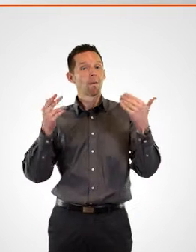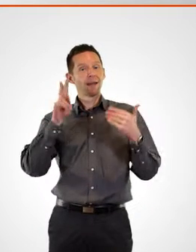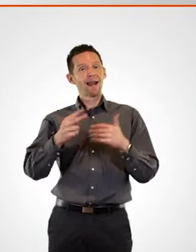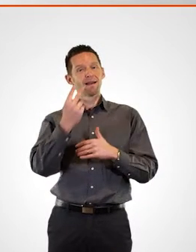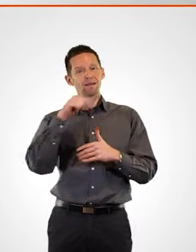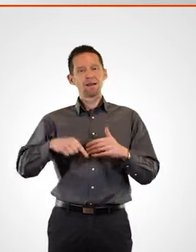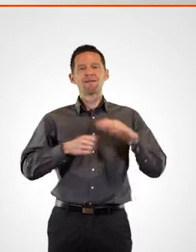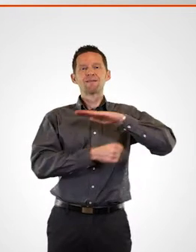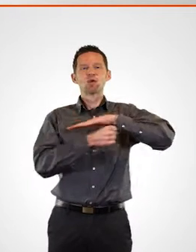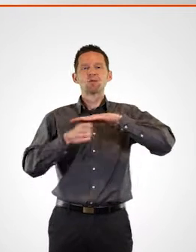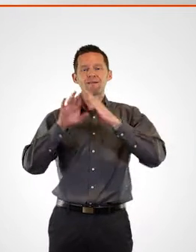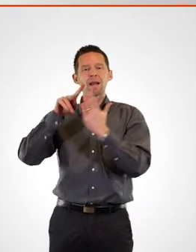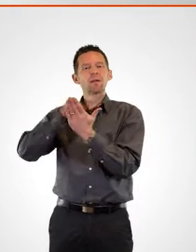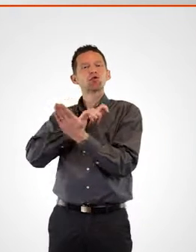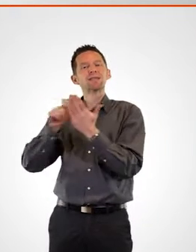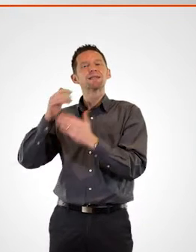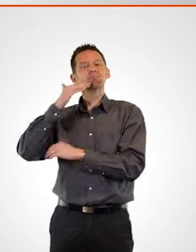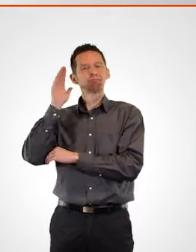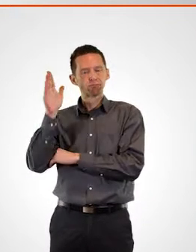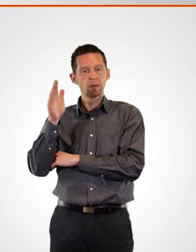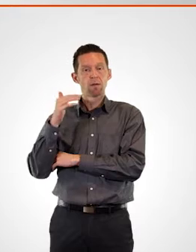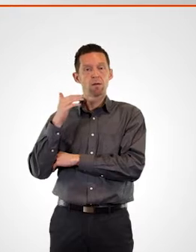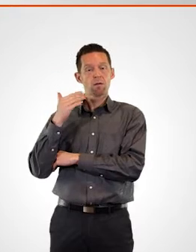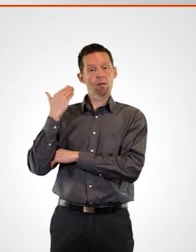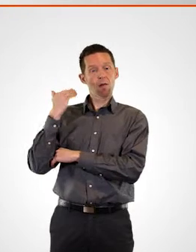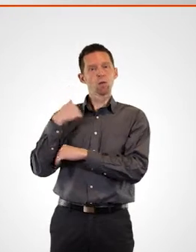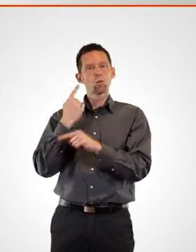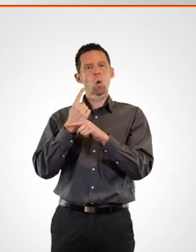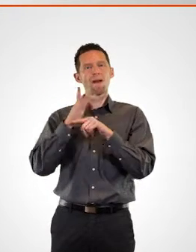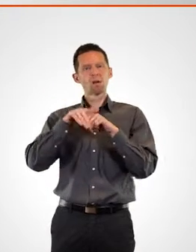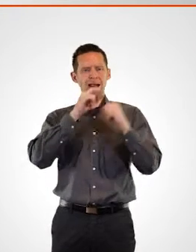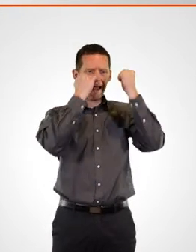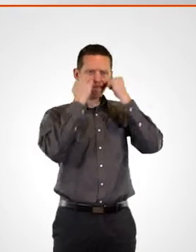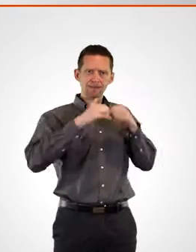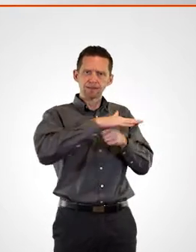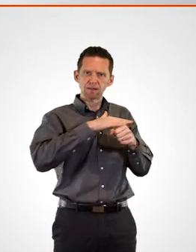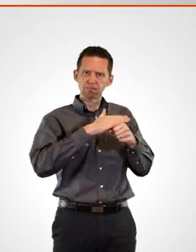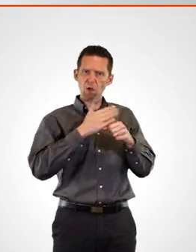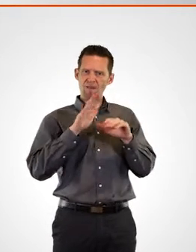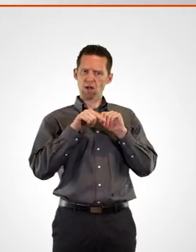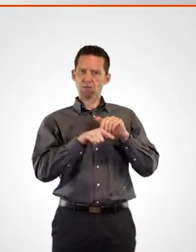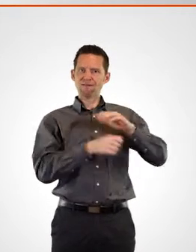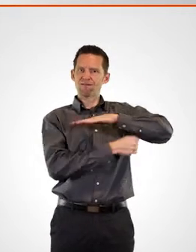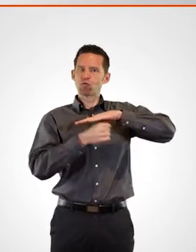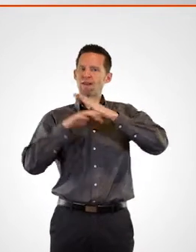Okay, so welcome back to the Foundations for Literacy sessions. We recently looked at the evidence base behind foundations for literacy